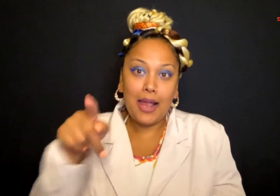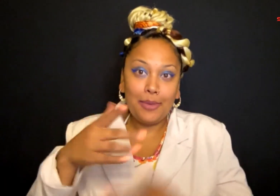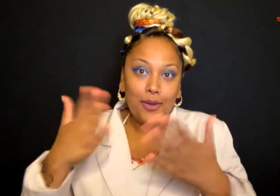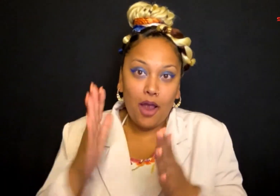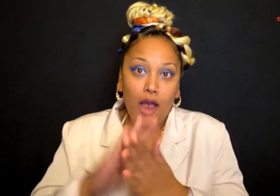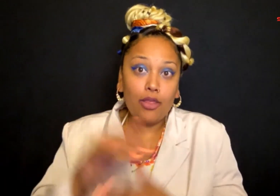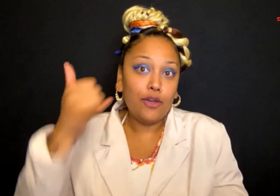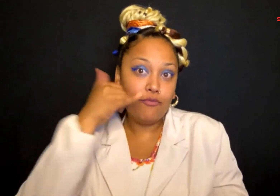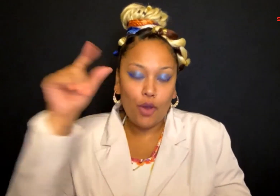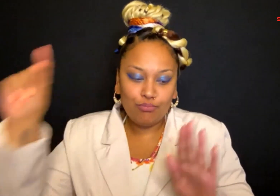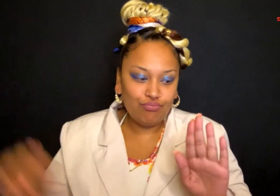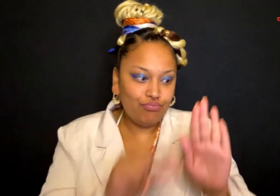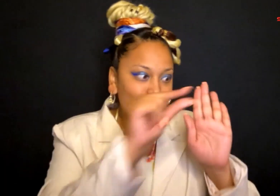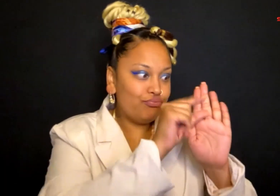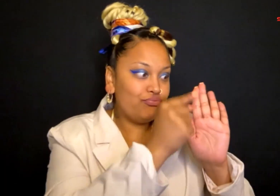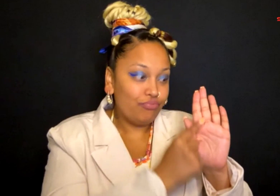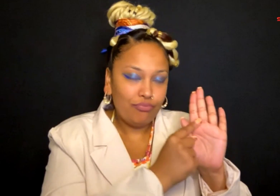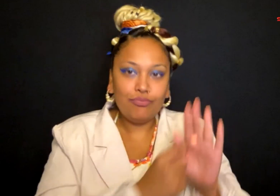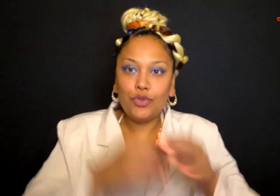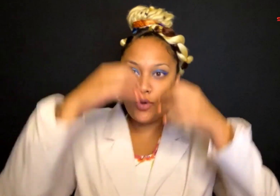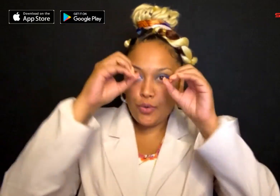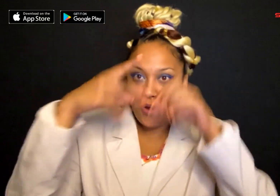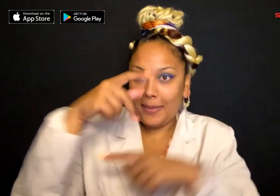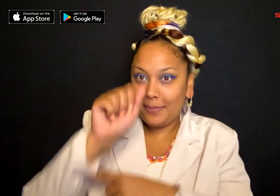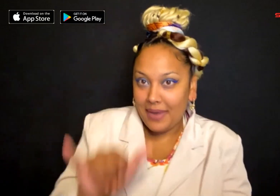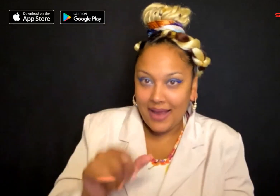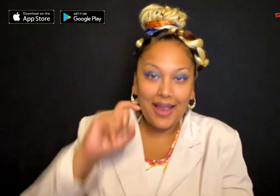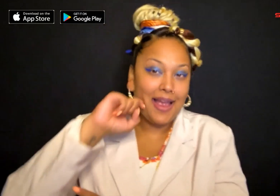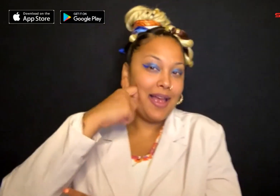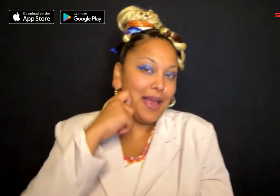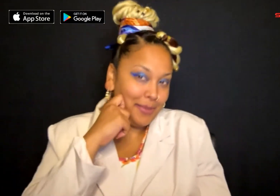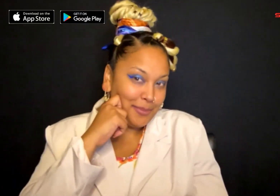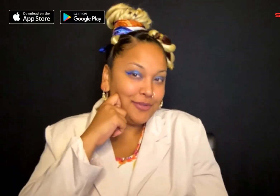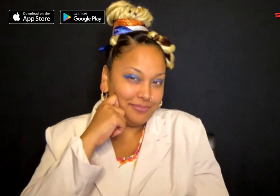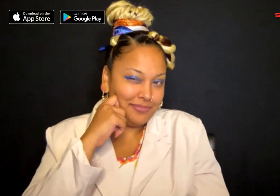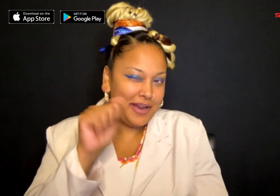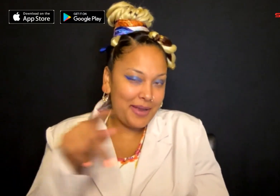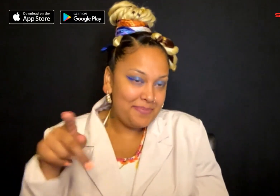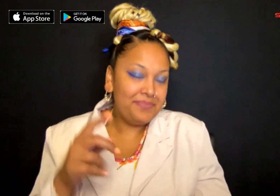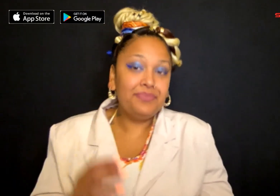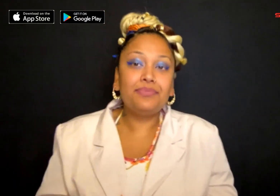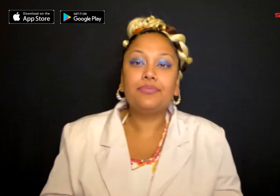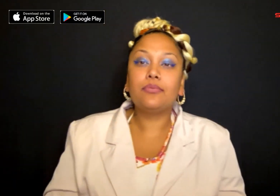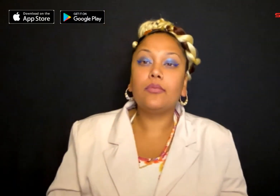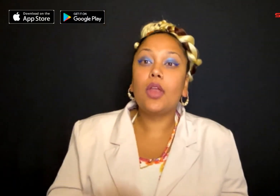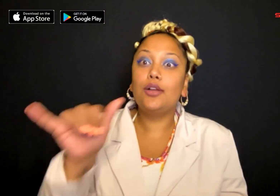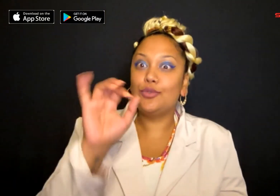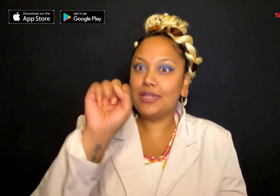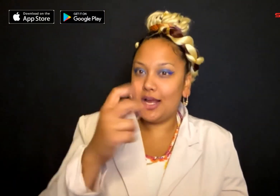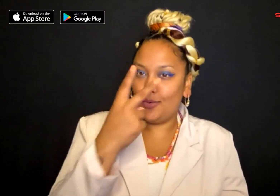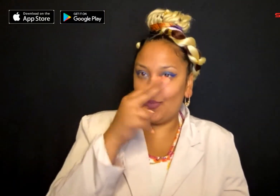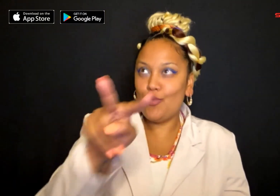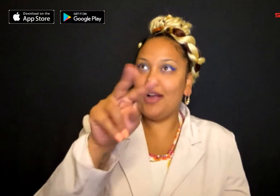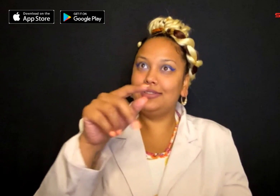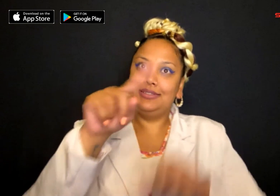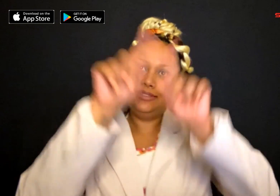you can download the Sign1News app by heading to the app store or Google placed on your smart phone